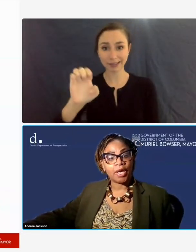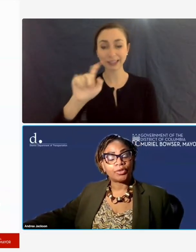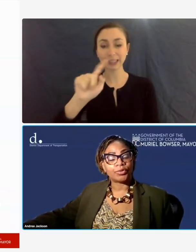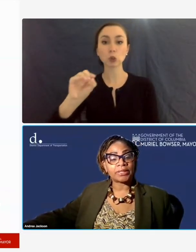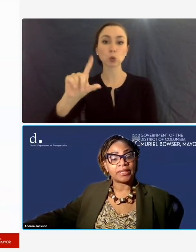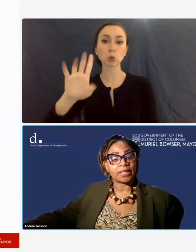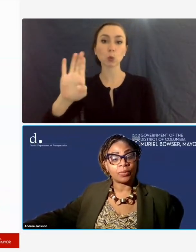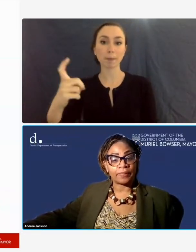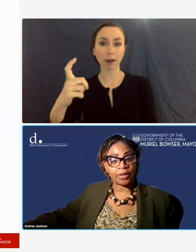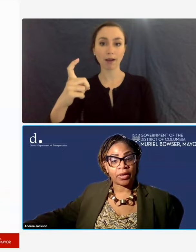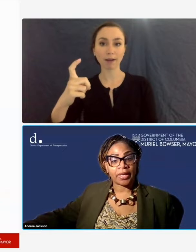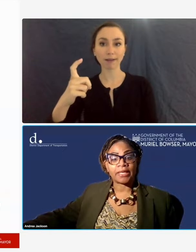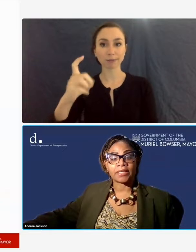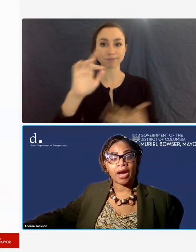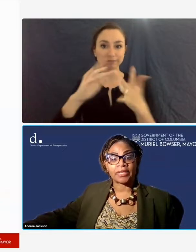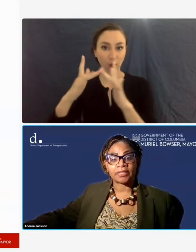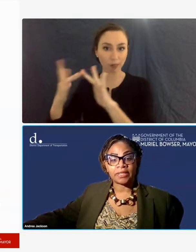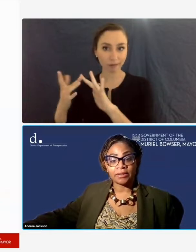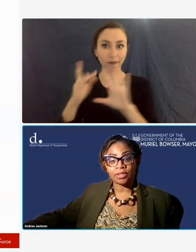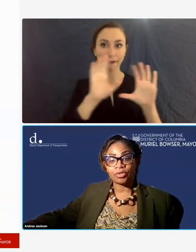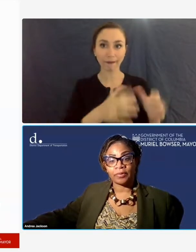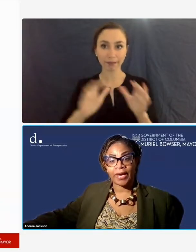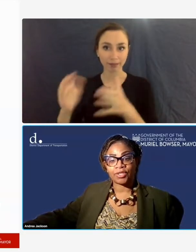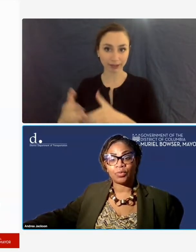during today's webinar it is our intent to provide you with